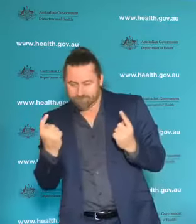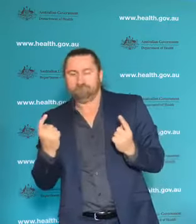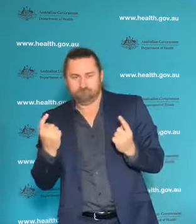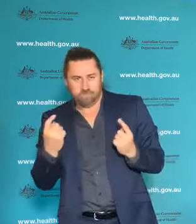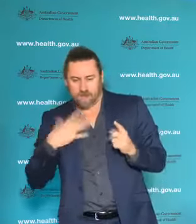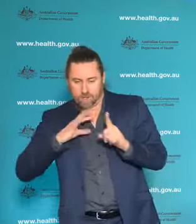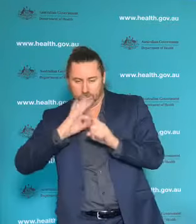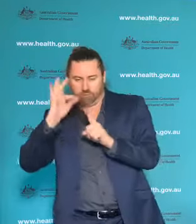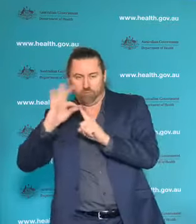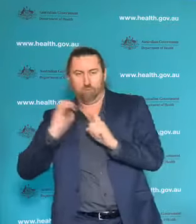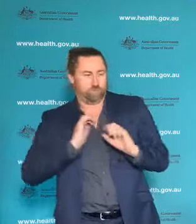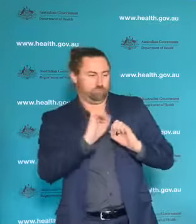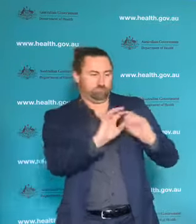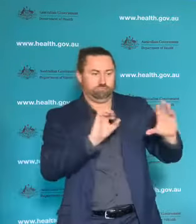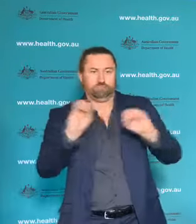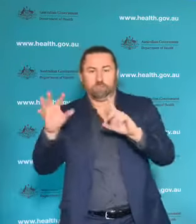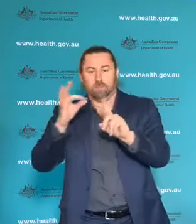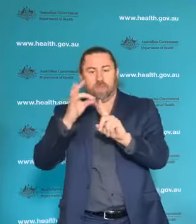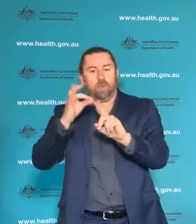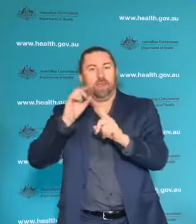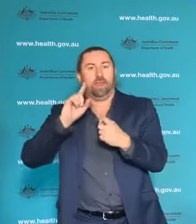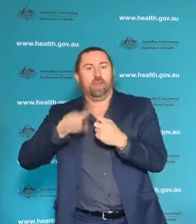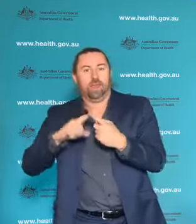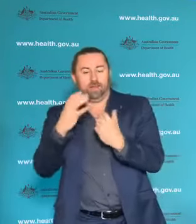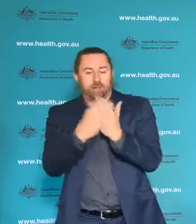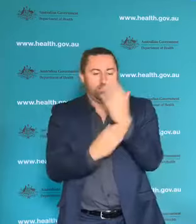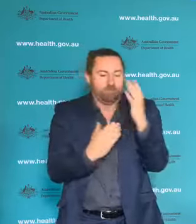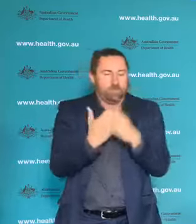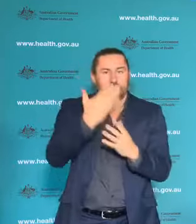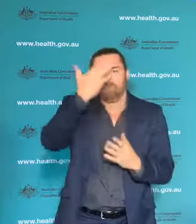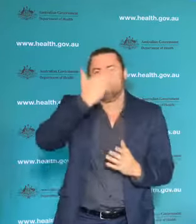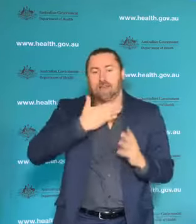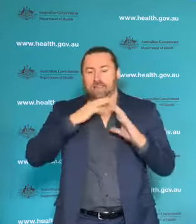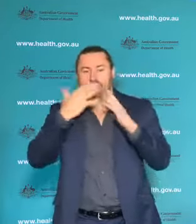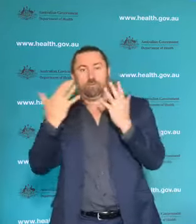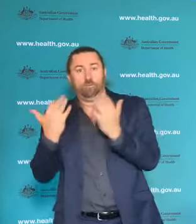out into residential aged care settings right across Victoria.